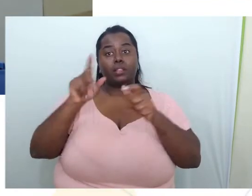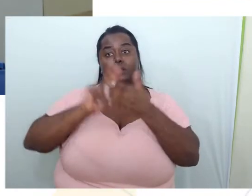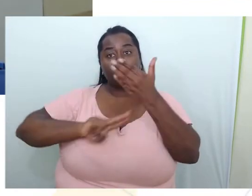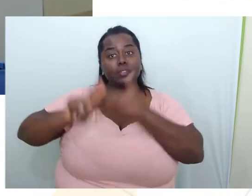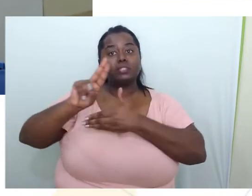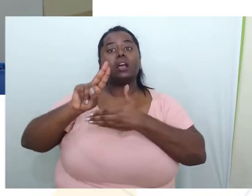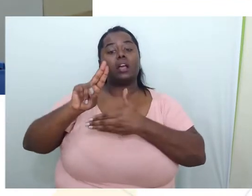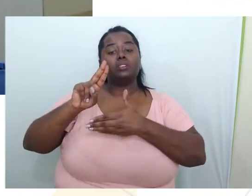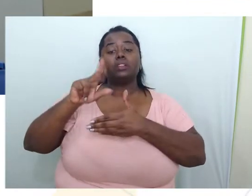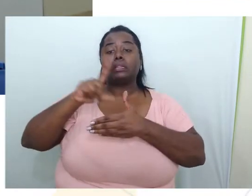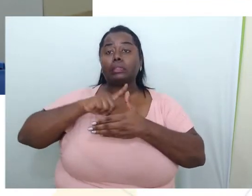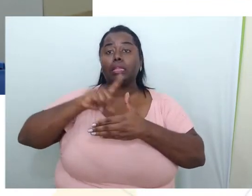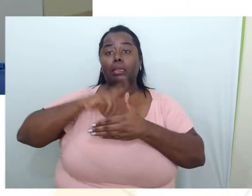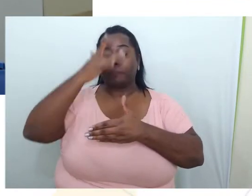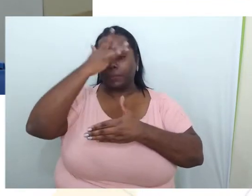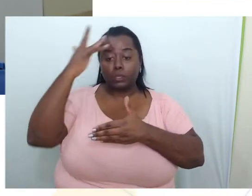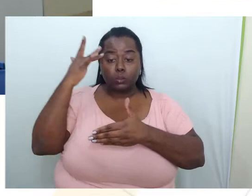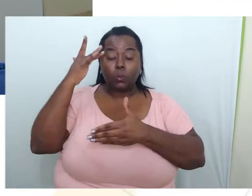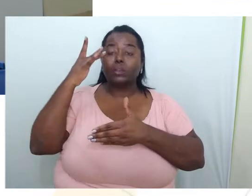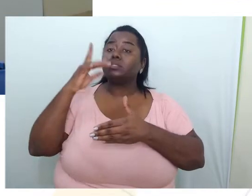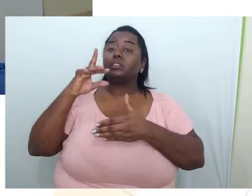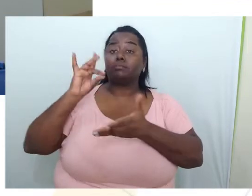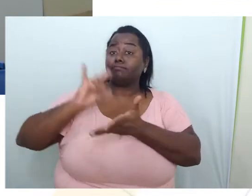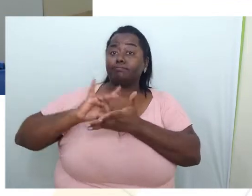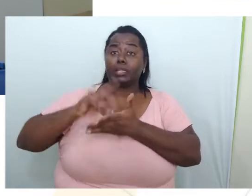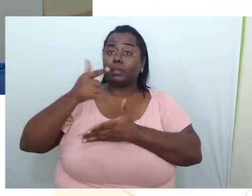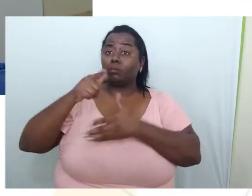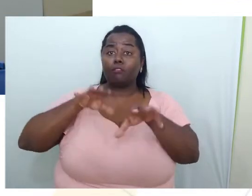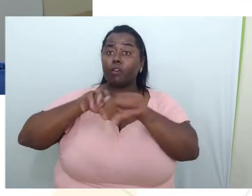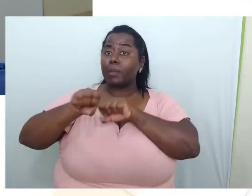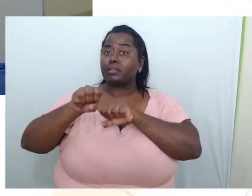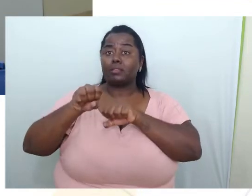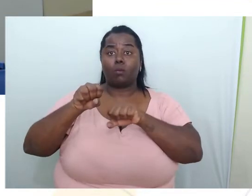their positions are not qualified in teaching and learning and yet you made a